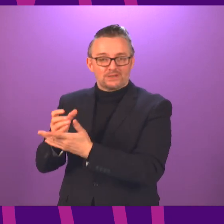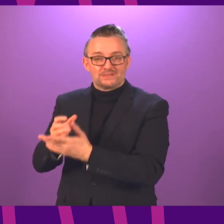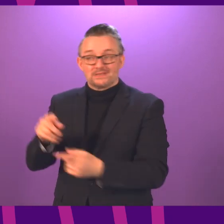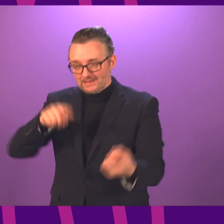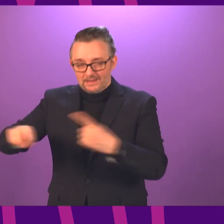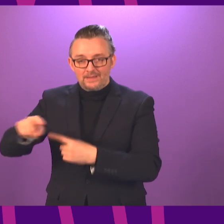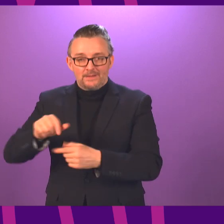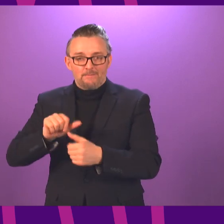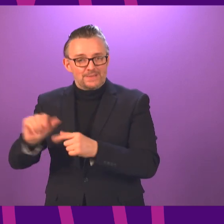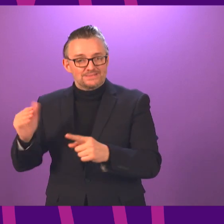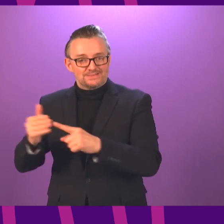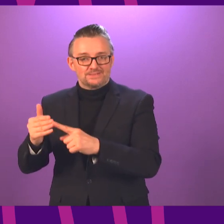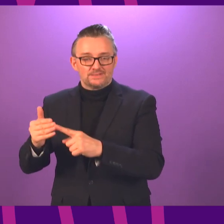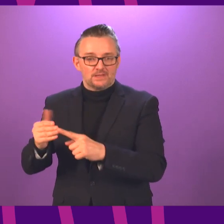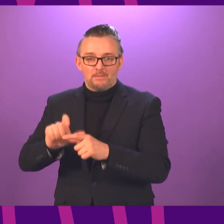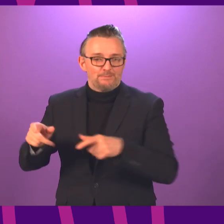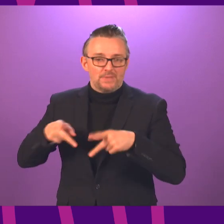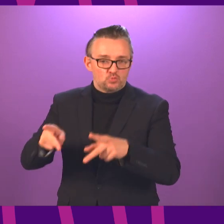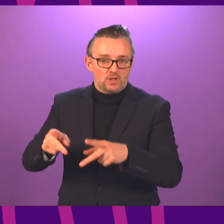to do that, with appropriate support from our vaccine team.